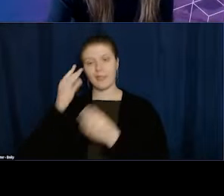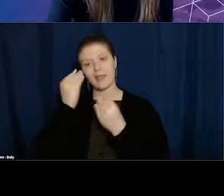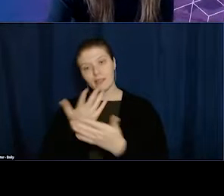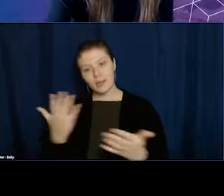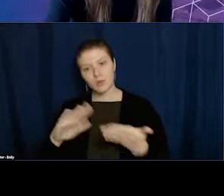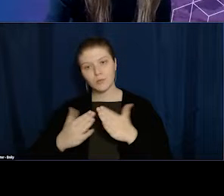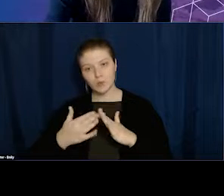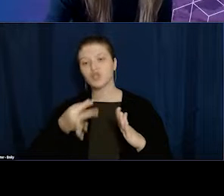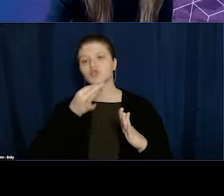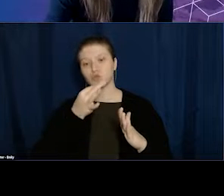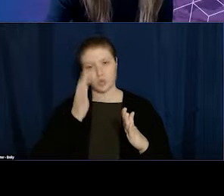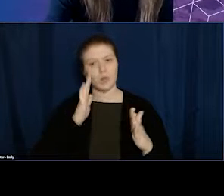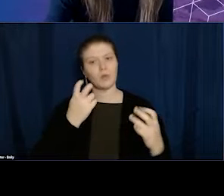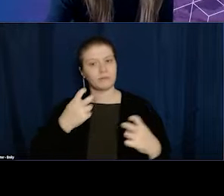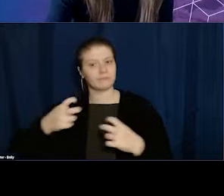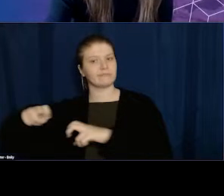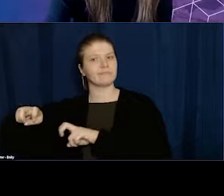and transitioning to Research.gov.